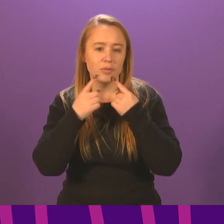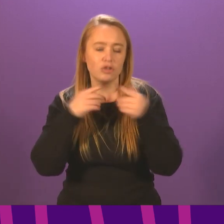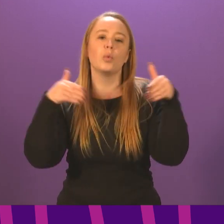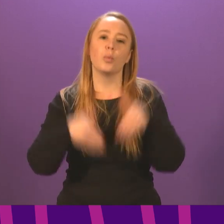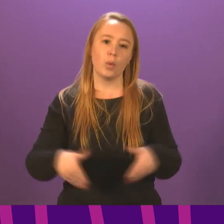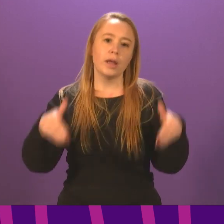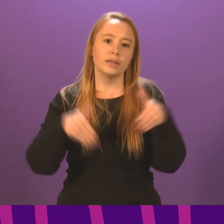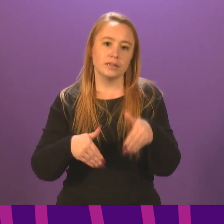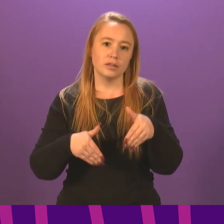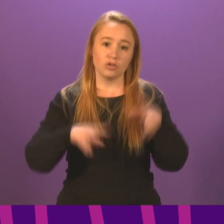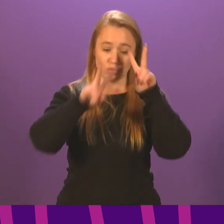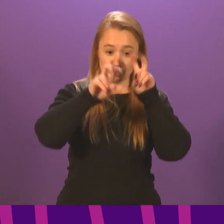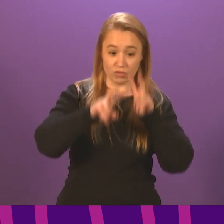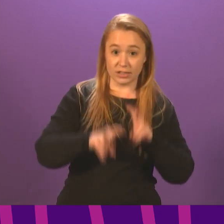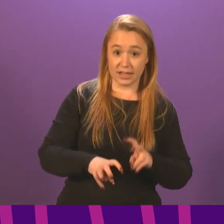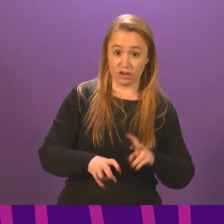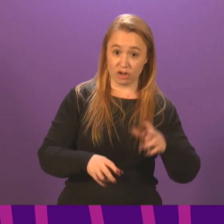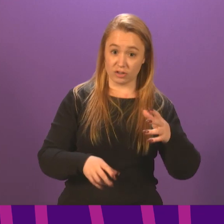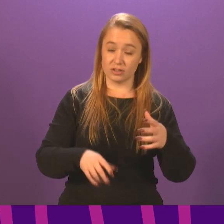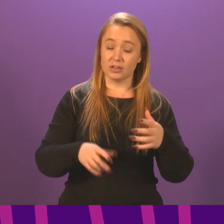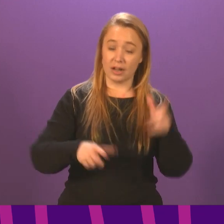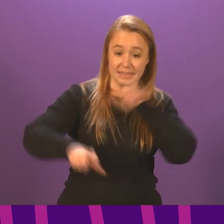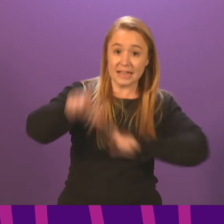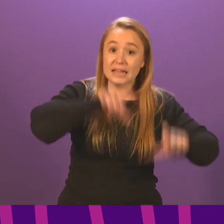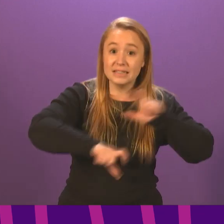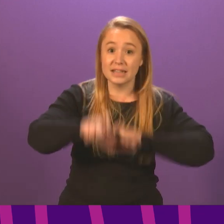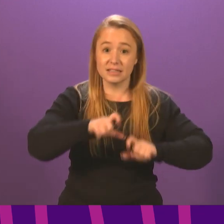that the researchers and scientists consider to be relevant.